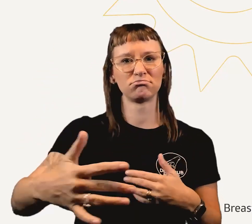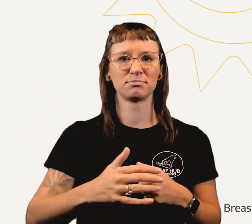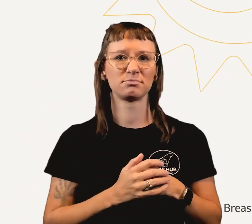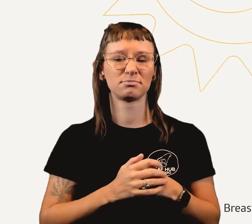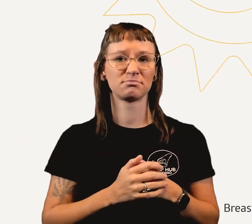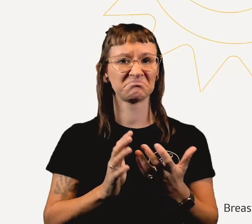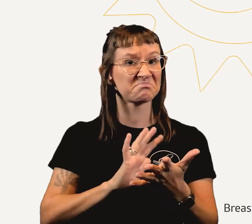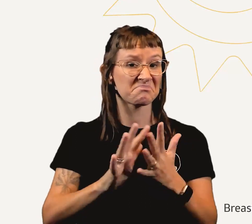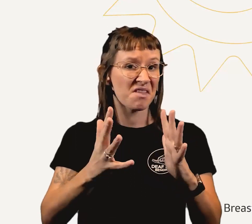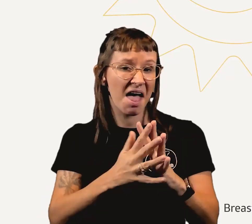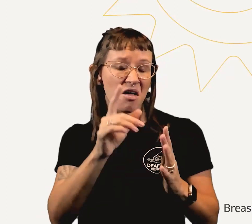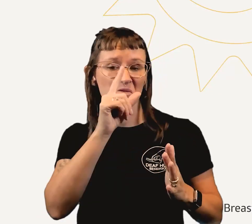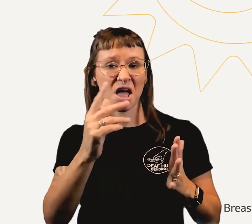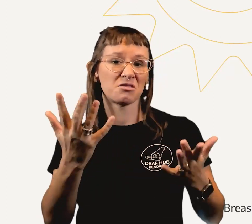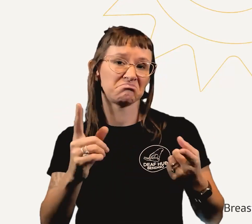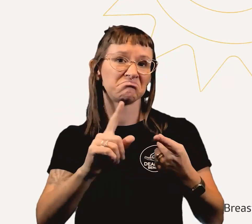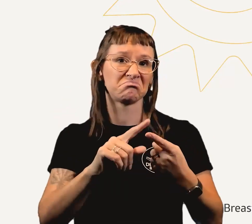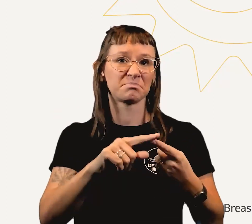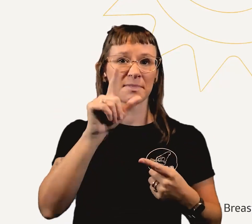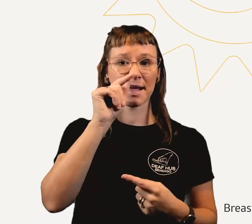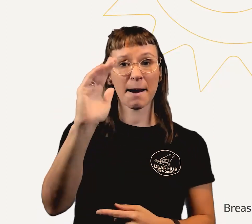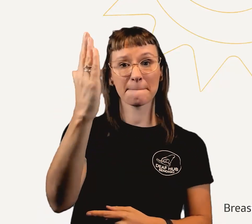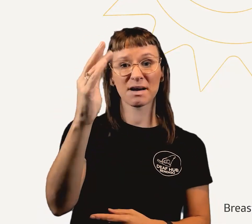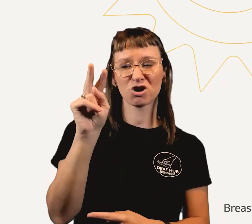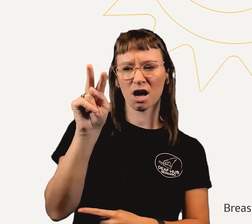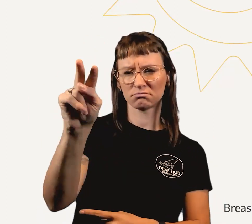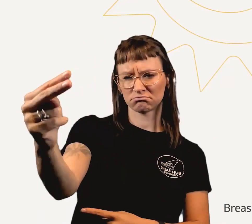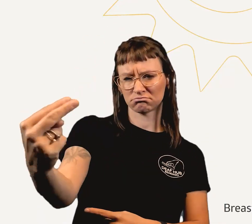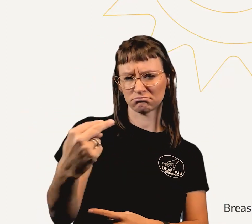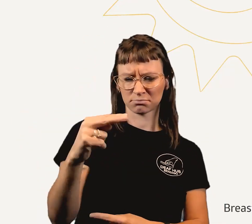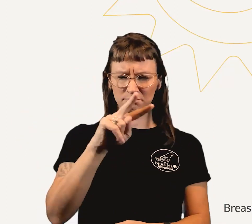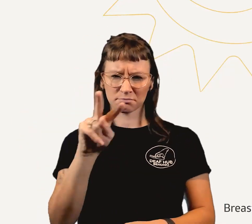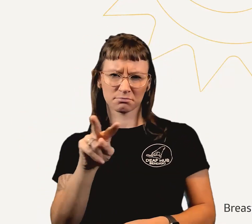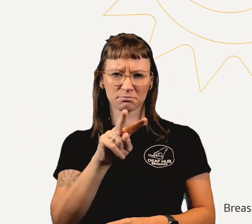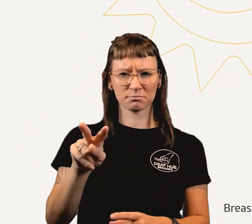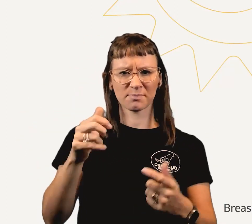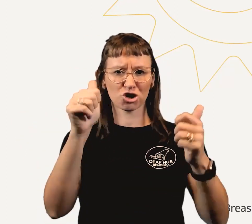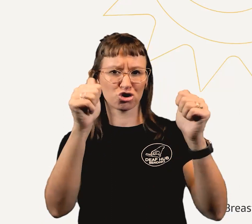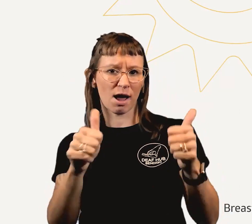How to be "breast aware": 1- Use a mirror to get to know the usual look and shape of your